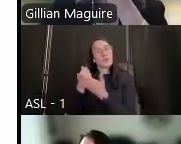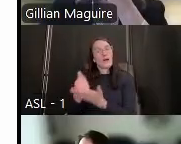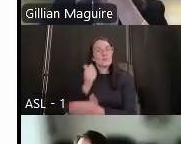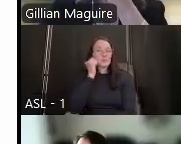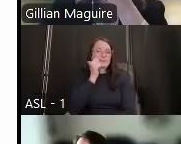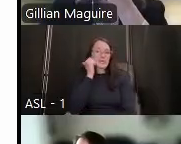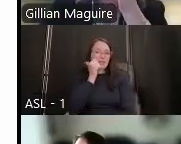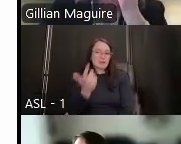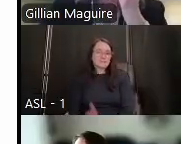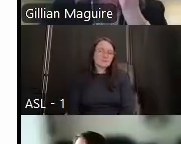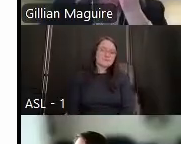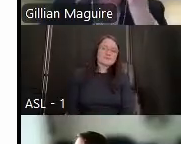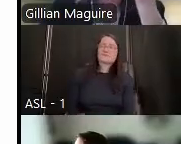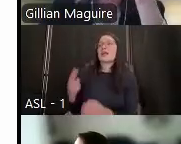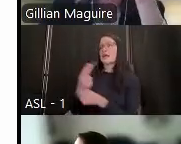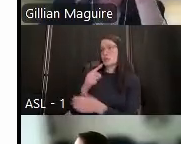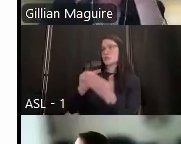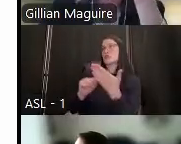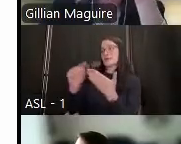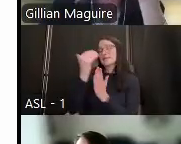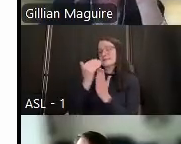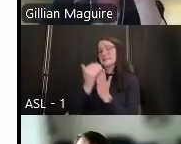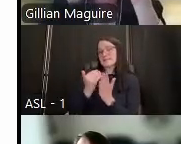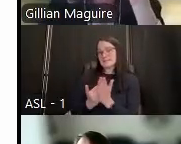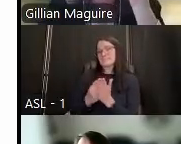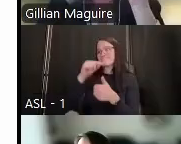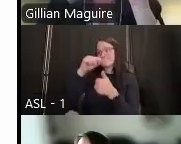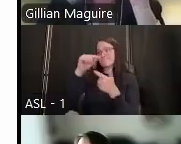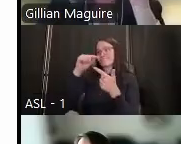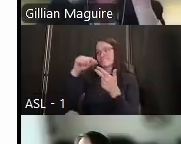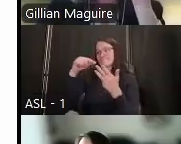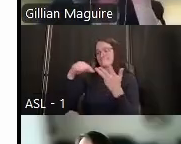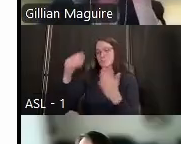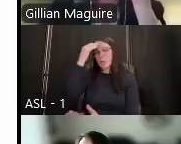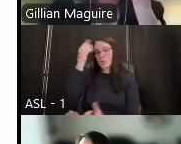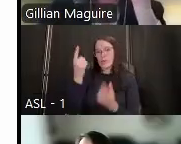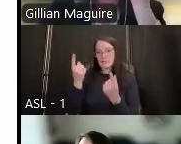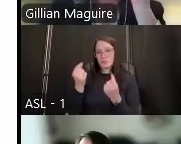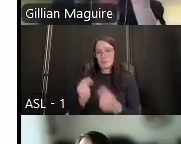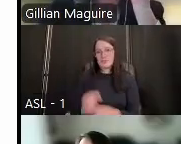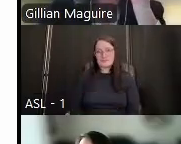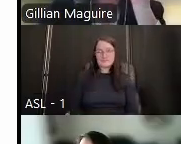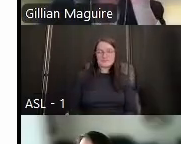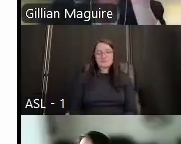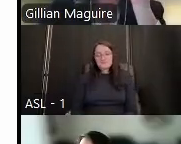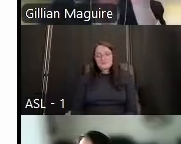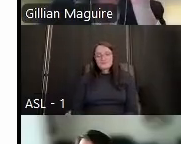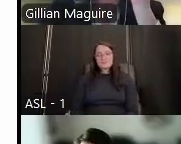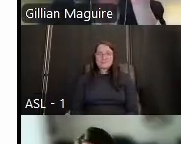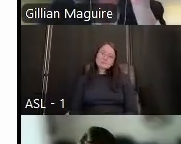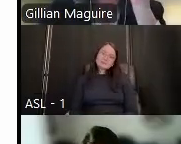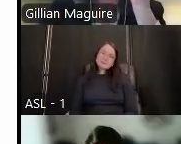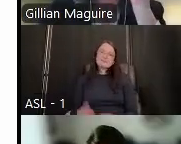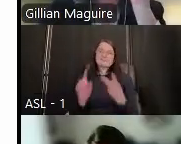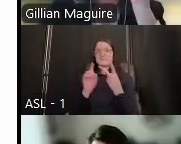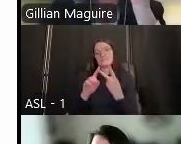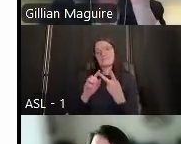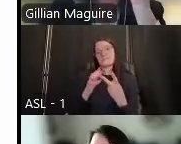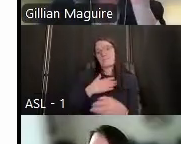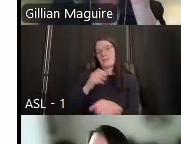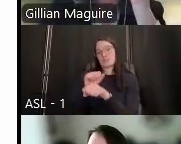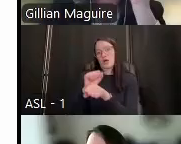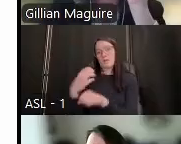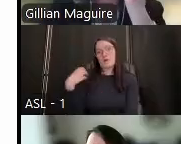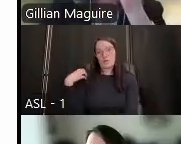use checklists so I know what I'm doing. So I know what to and I and job coach.